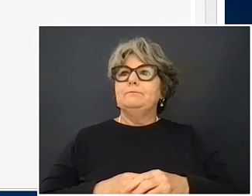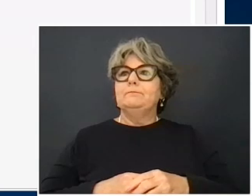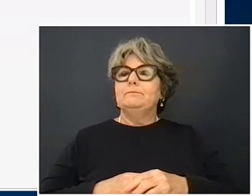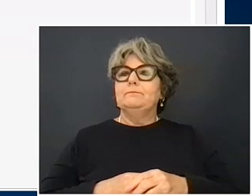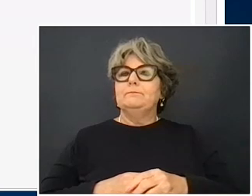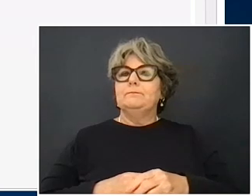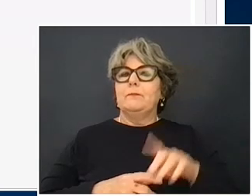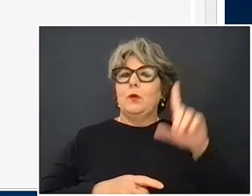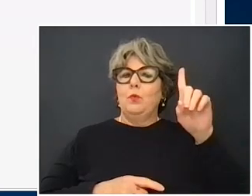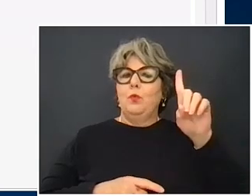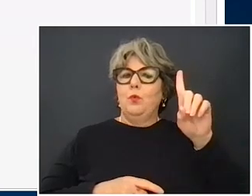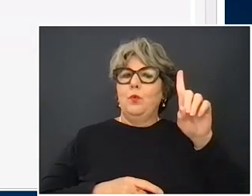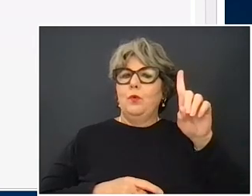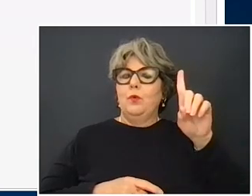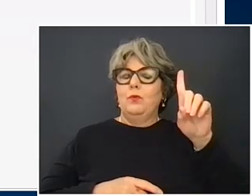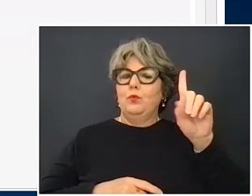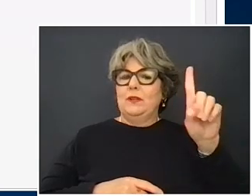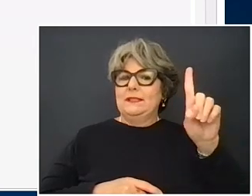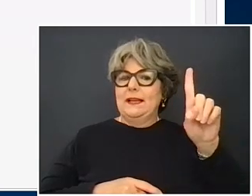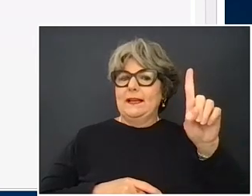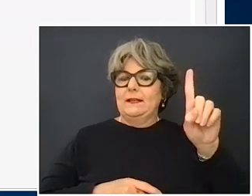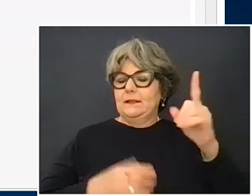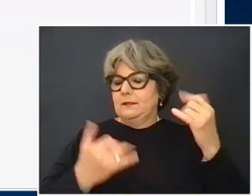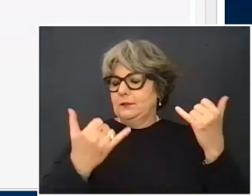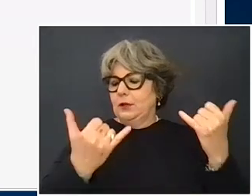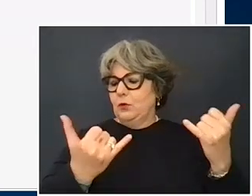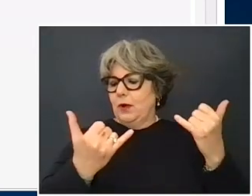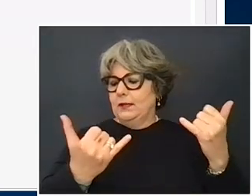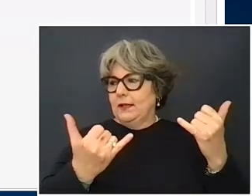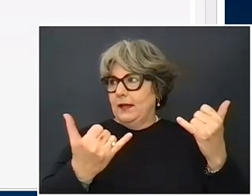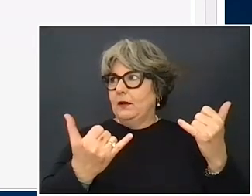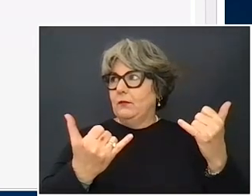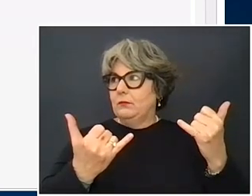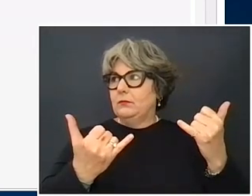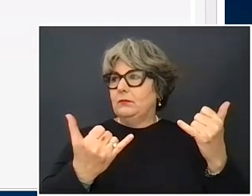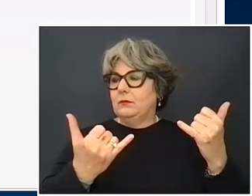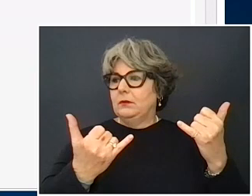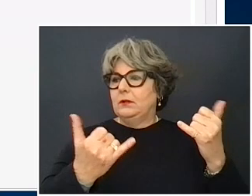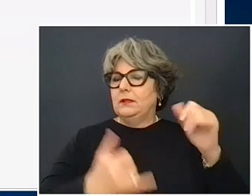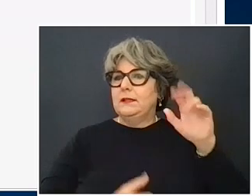I give you the right- So right now. Yeah, that's in 602.20 (b).